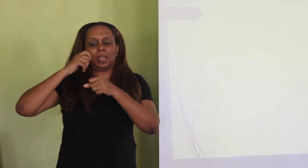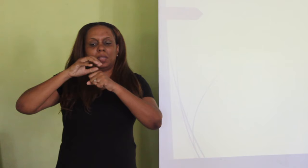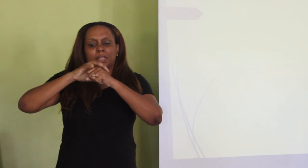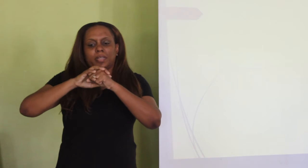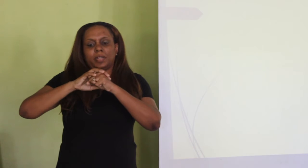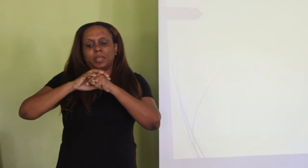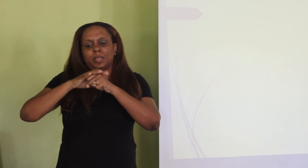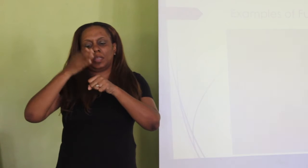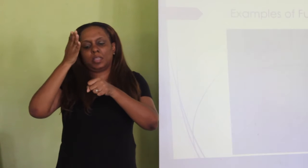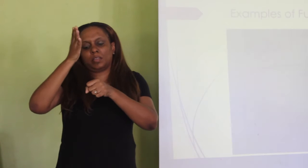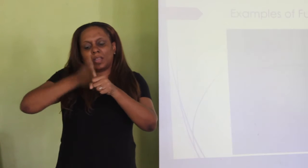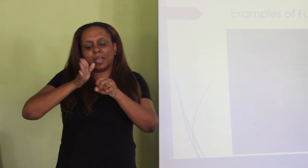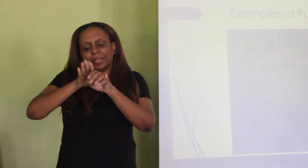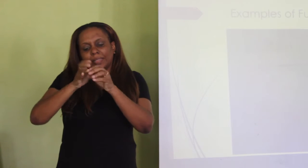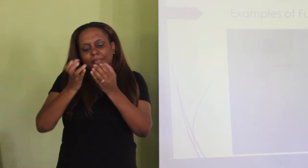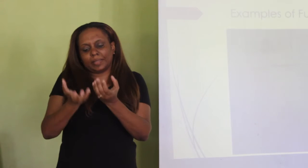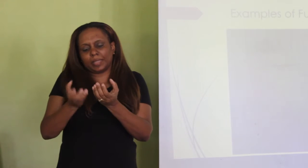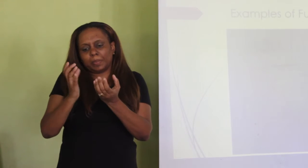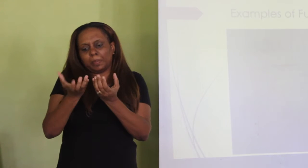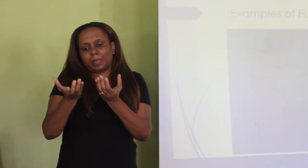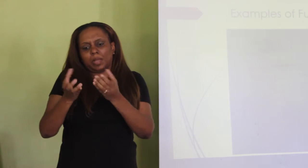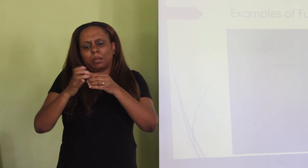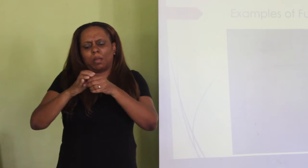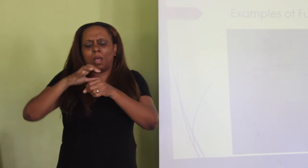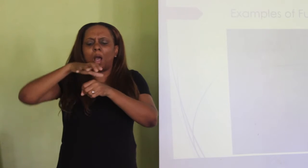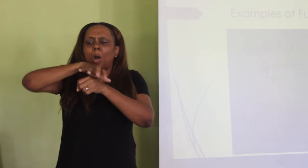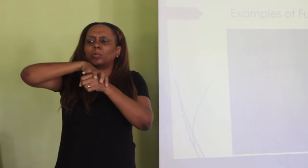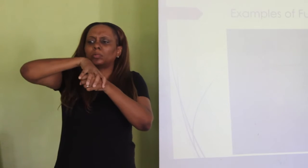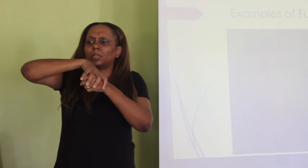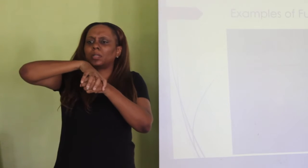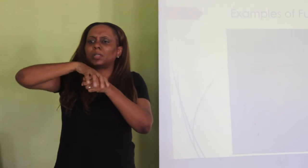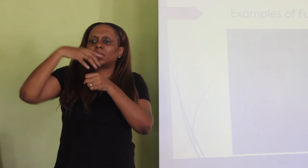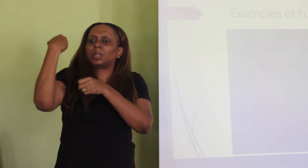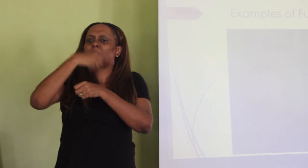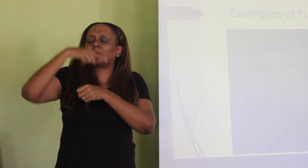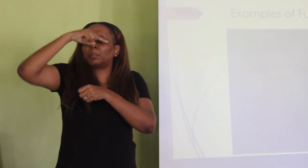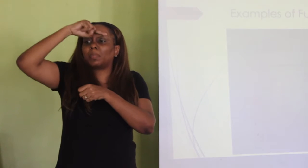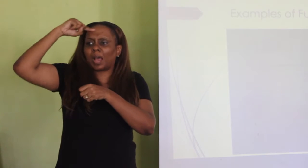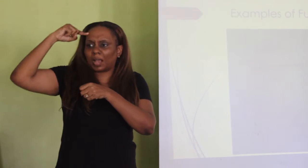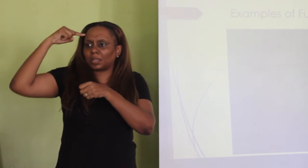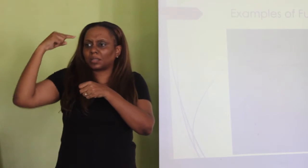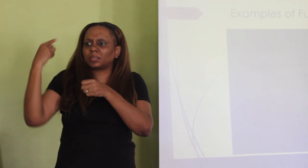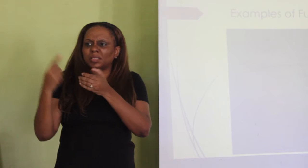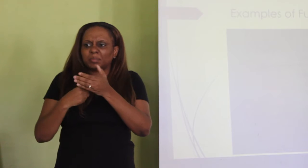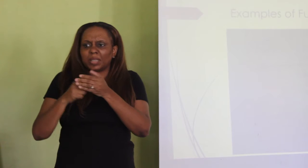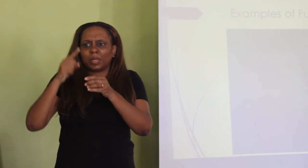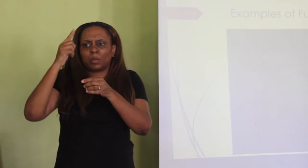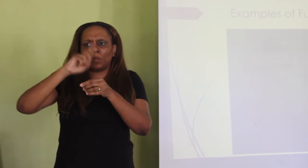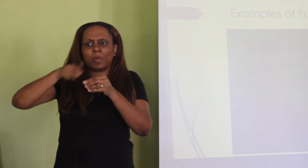so the outer skin may have this blackness on it right and then when you cut it then you see the